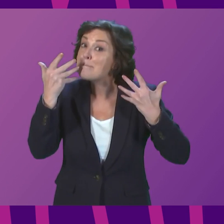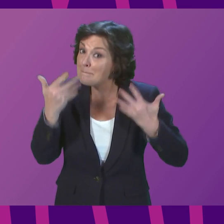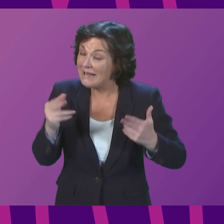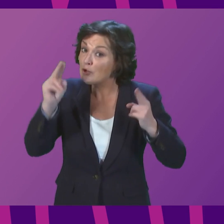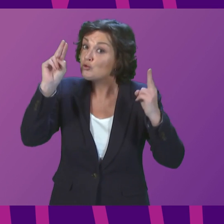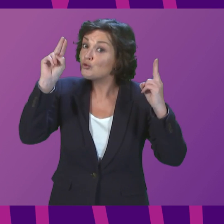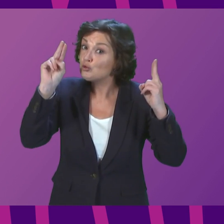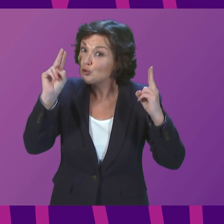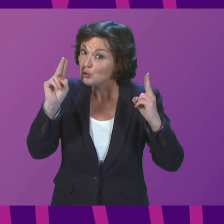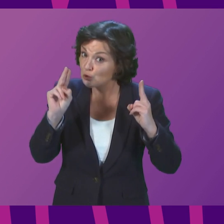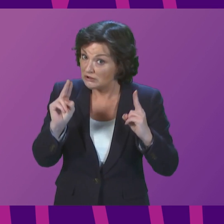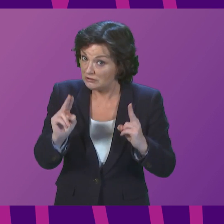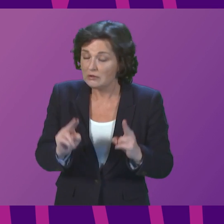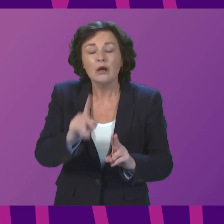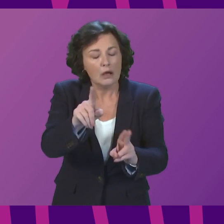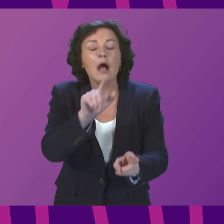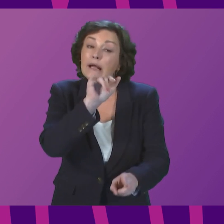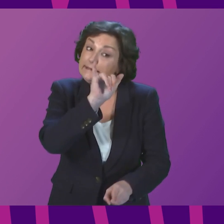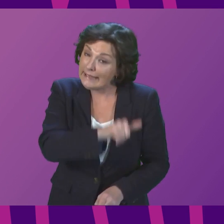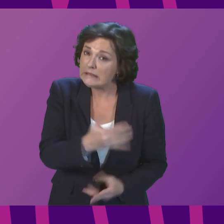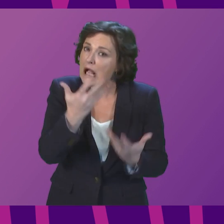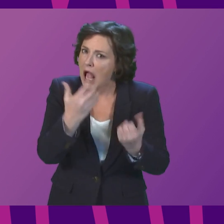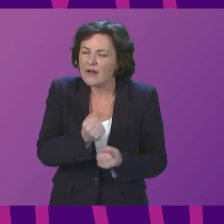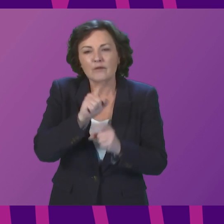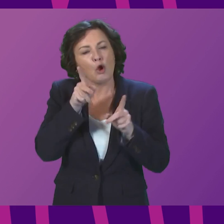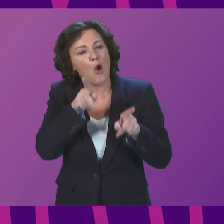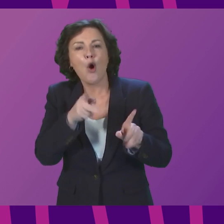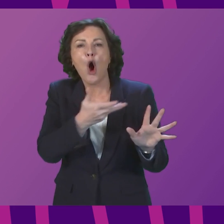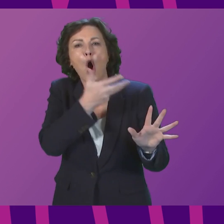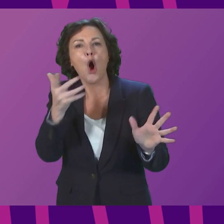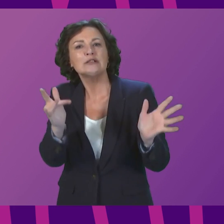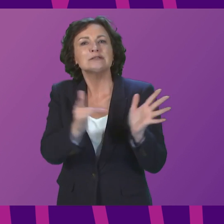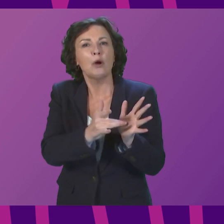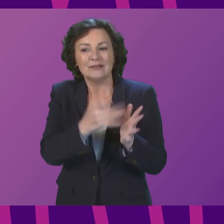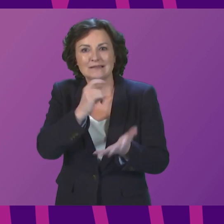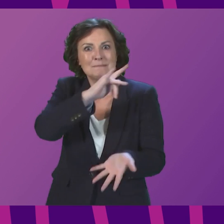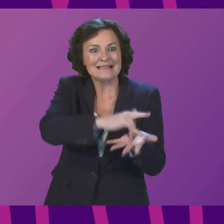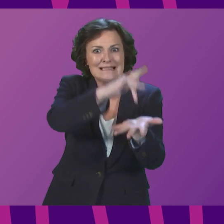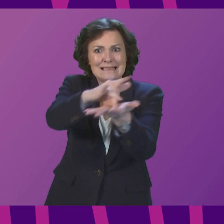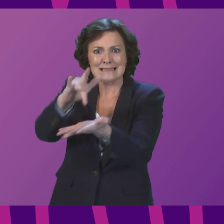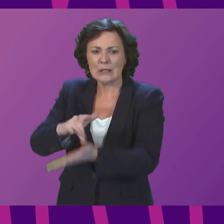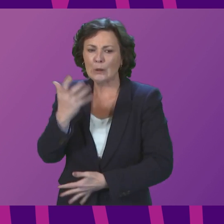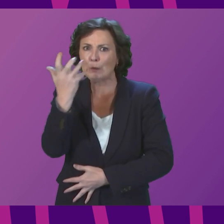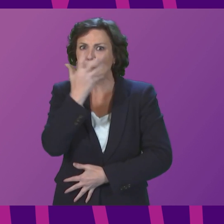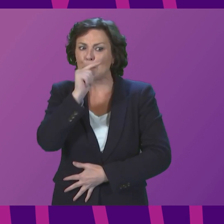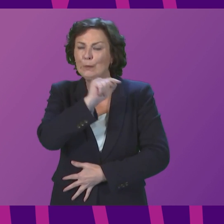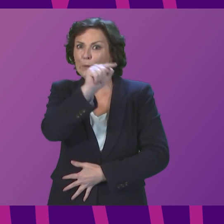hotspots in some of our cities and town centres, and we work closely with local authorities and other partners to address them as quickly as possible.